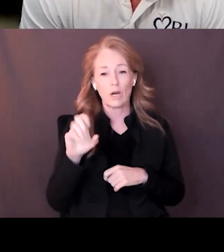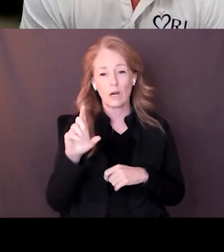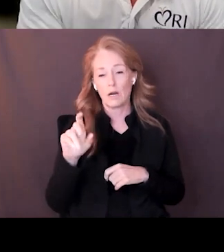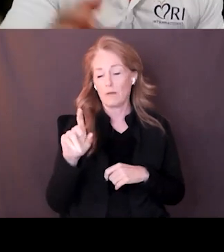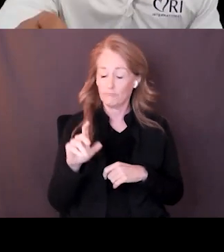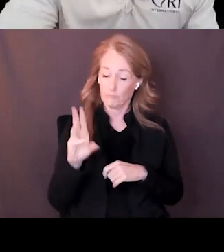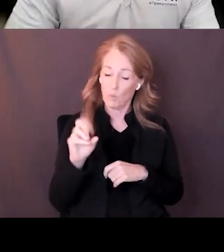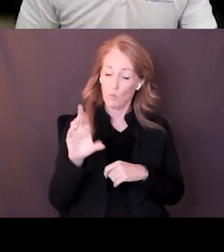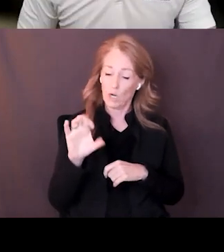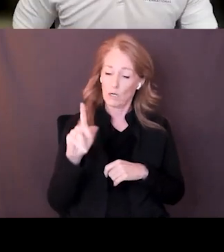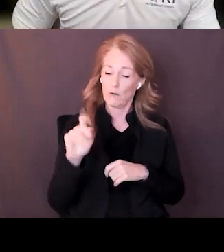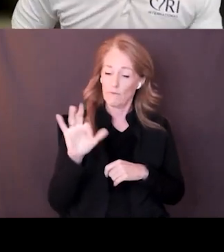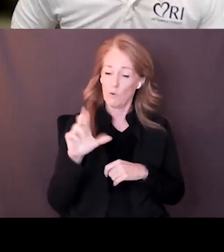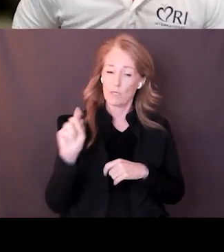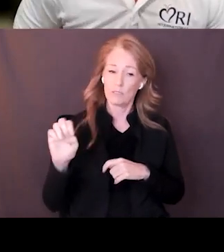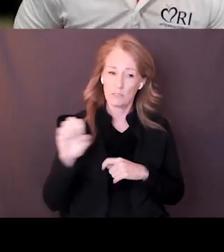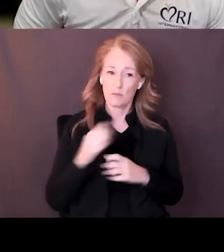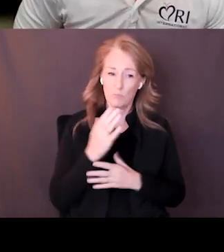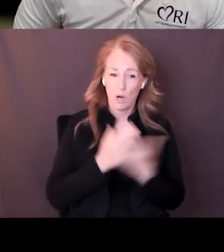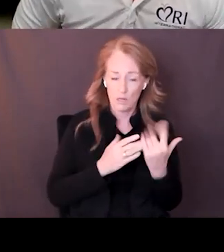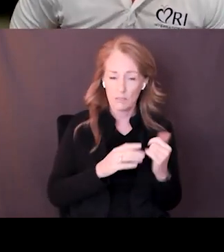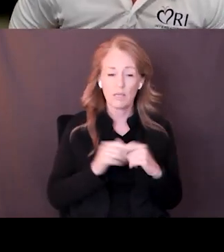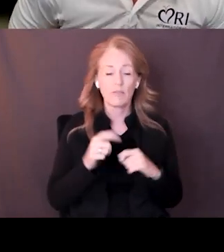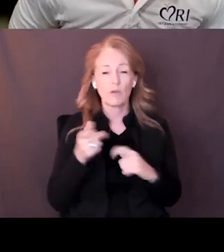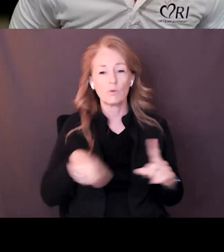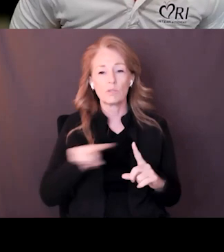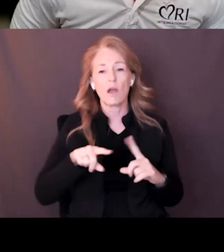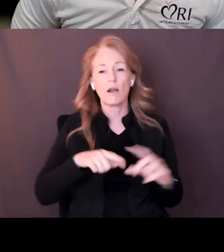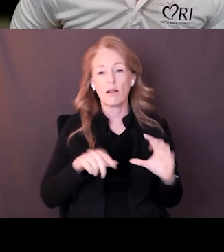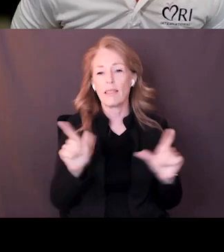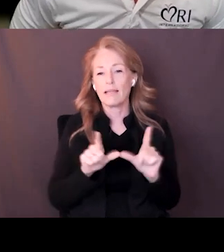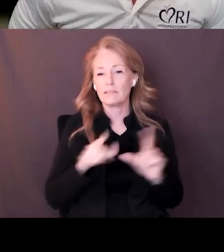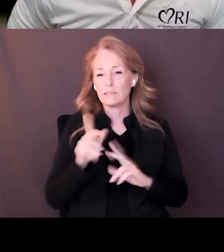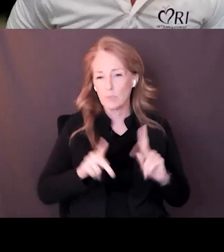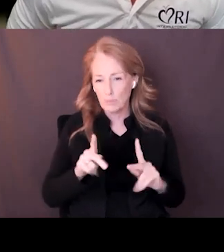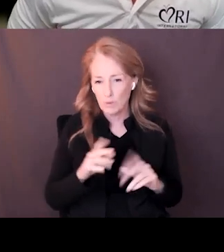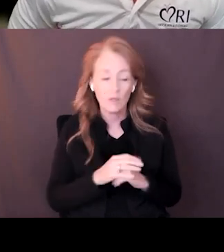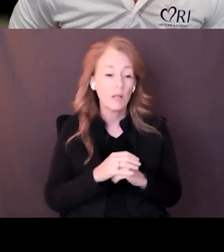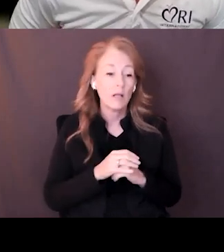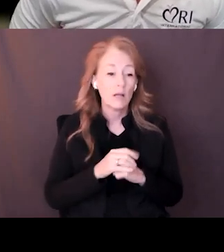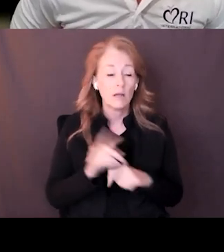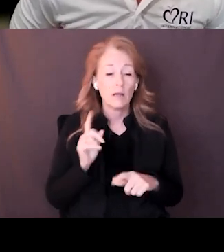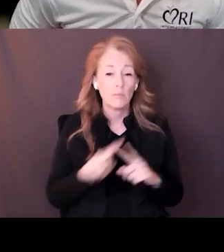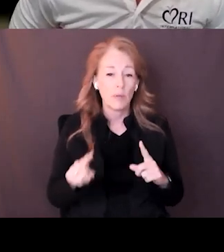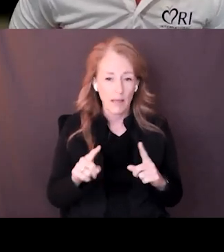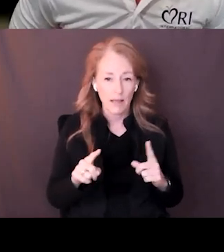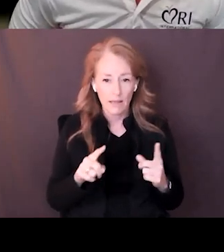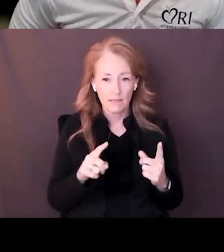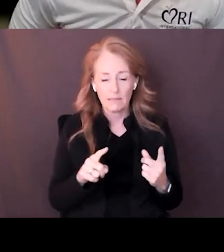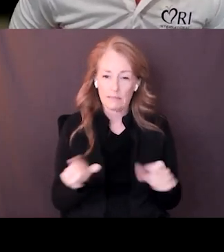THE LIST ON THE RIGHT ARE ALL WORK FORCE MEMBERS THAT I WOULD BE FOCUSING ON. IN FACT, IT IS ALL P LICENSED BEHAVIORAL HEALTH PROFESSIONALS